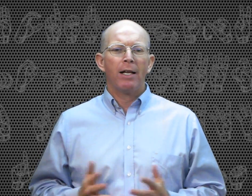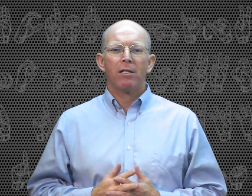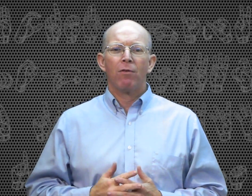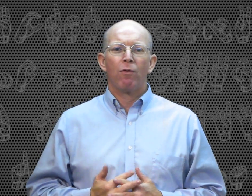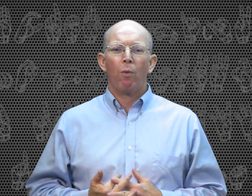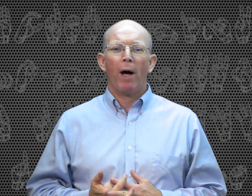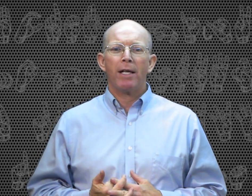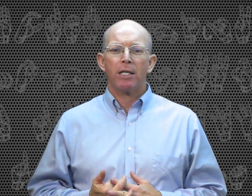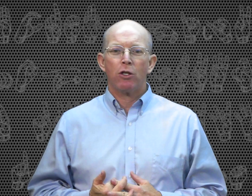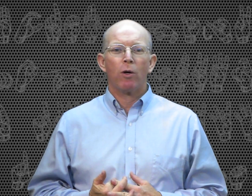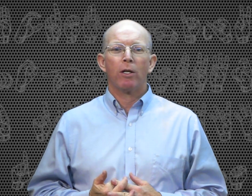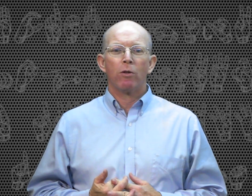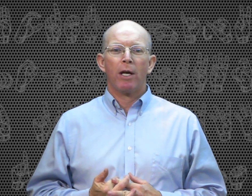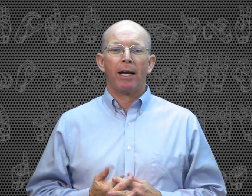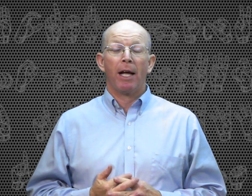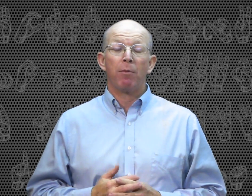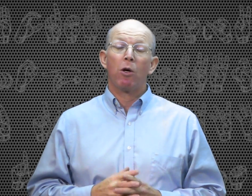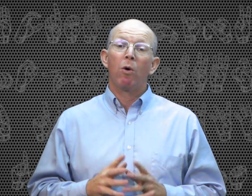All kinds of ways that you can do sign names.